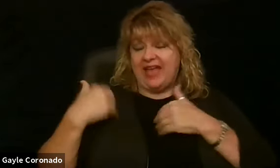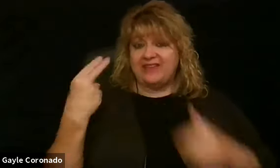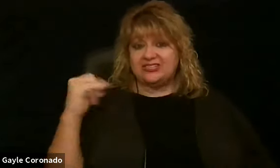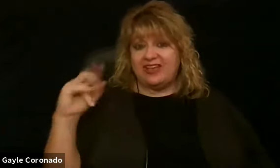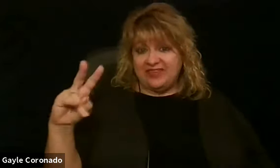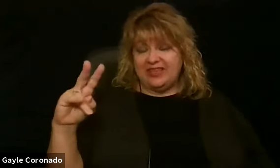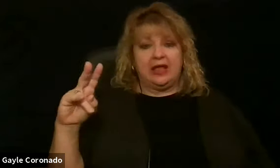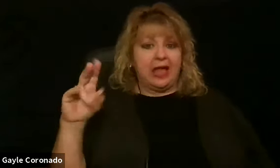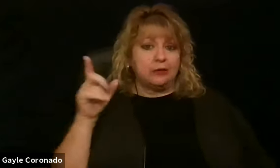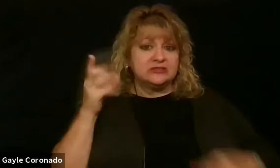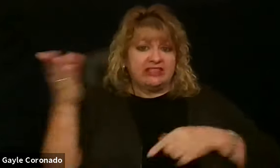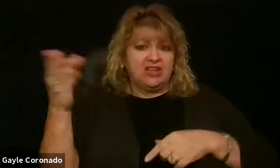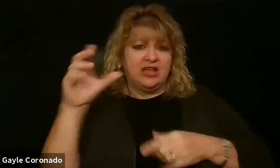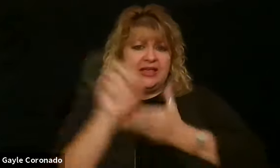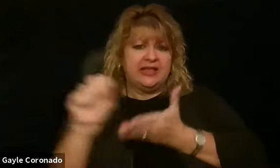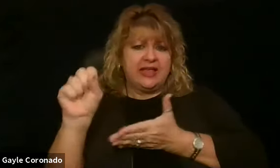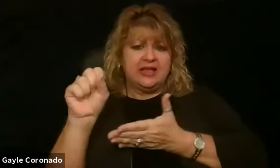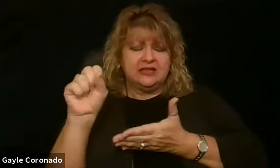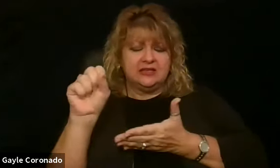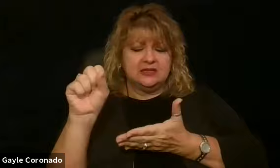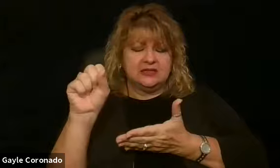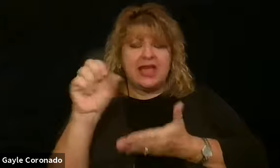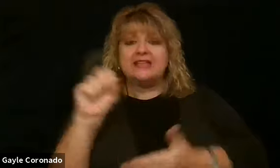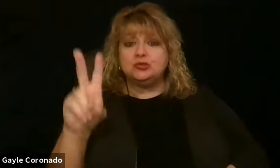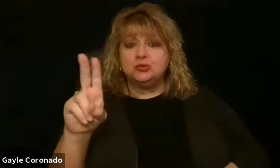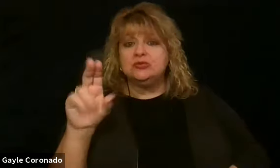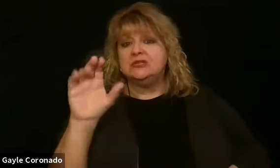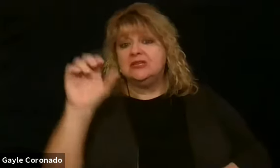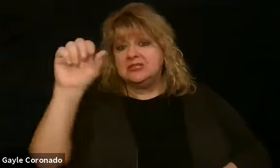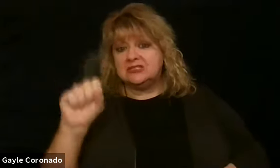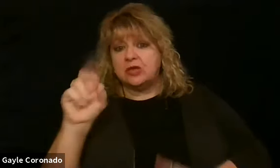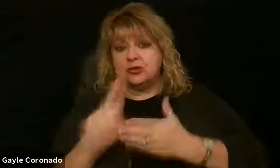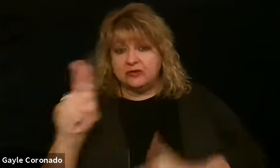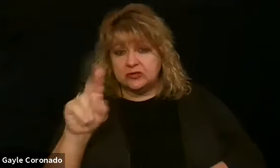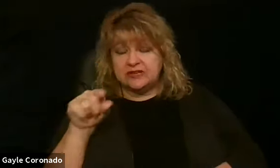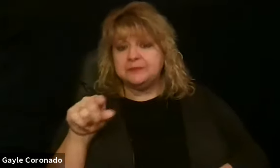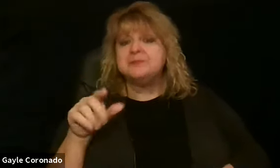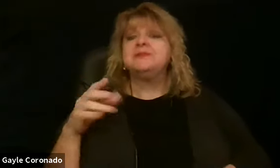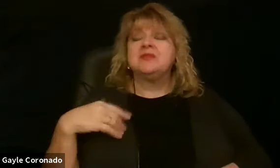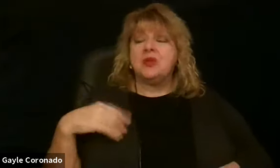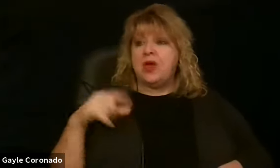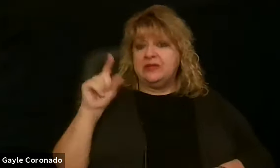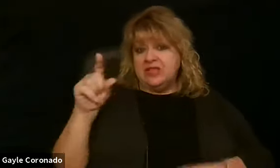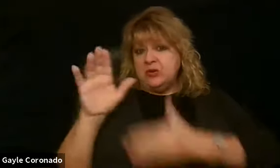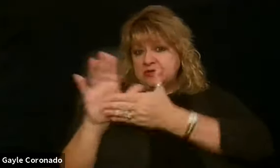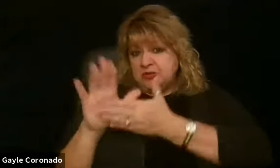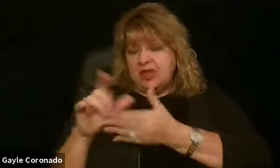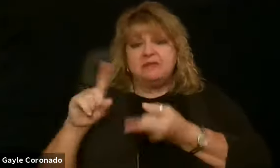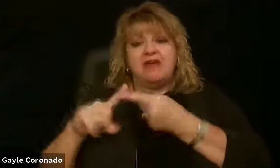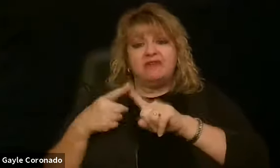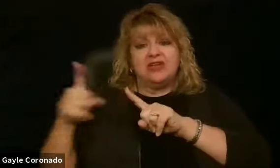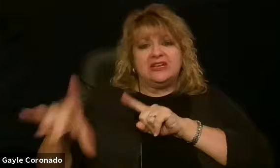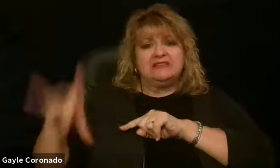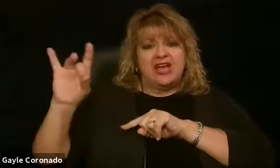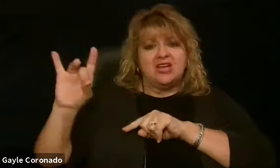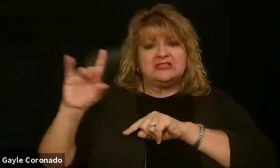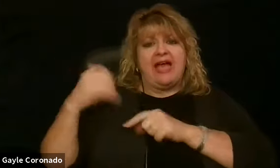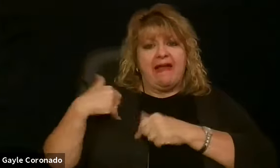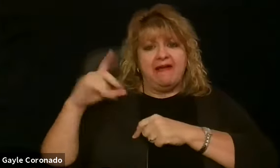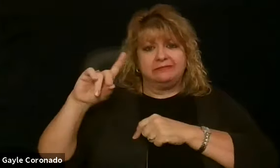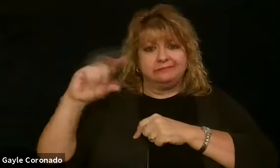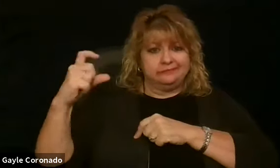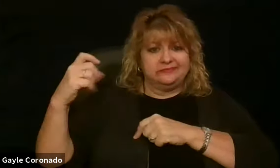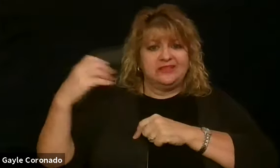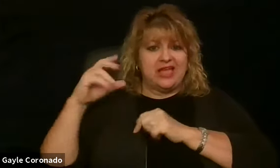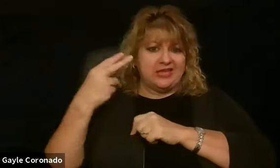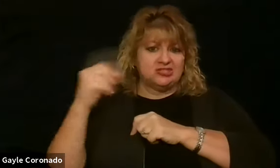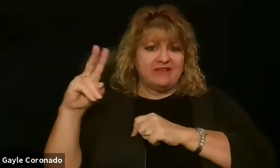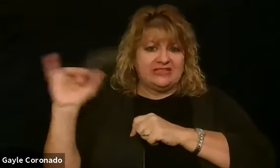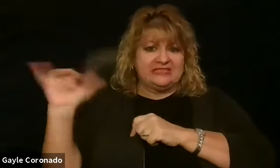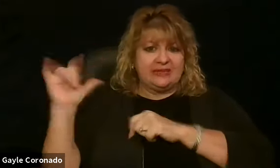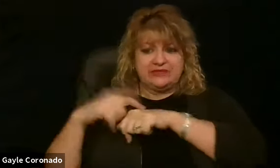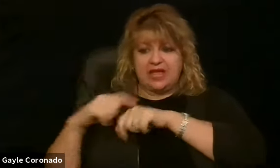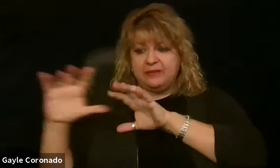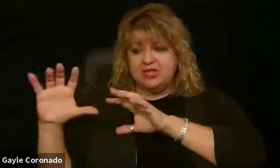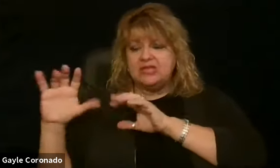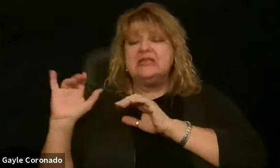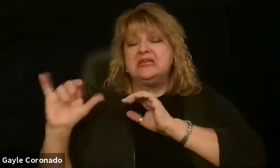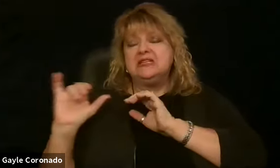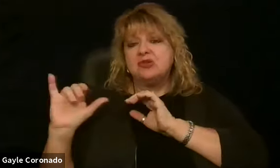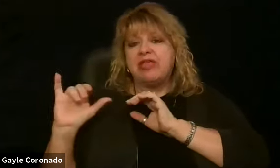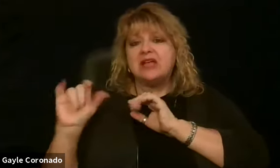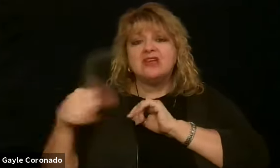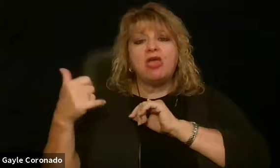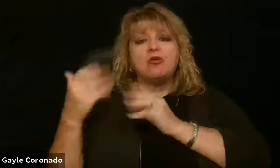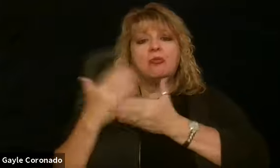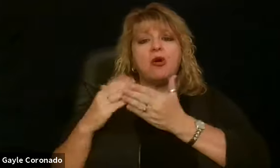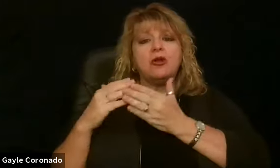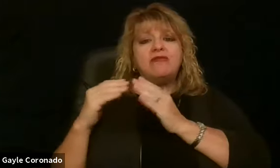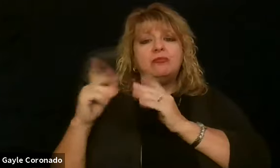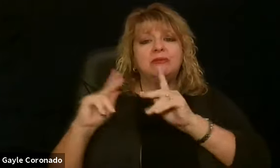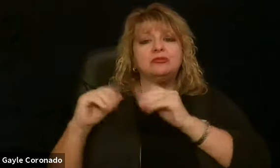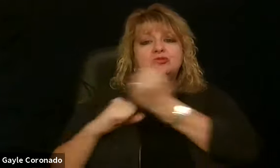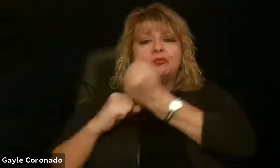health.